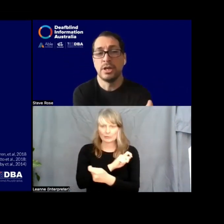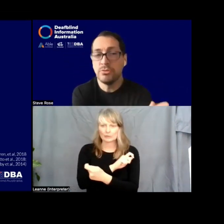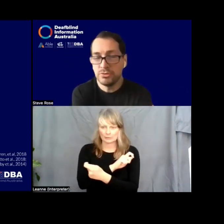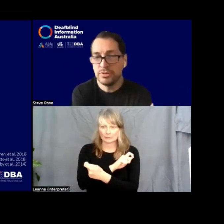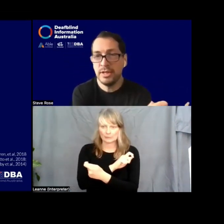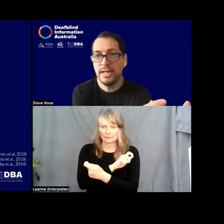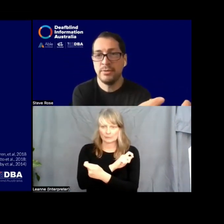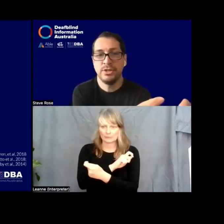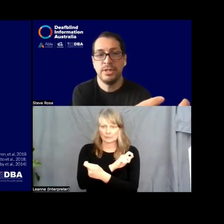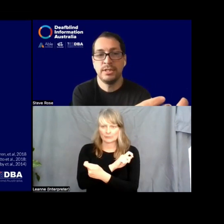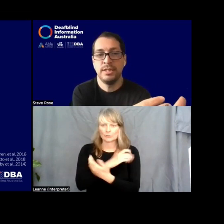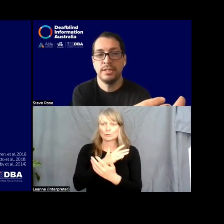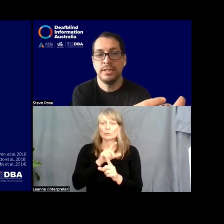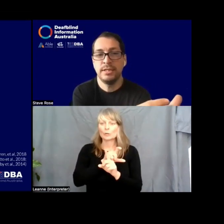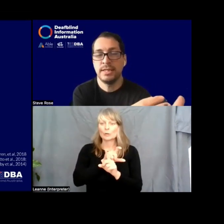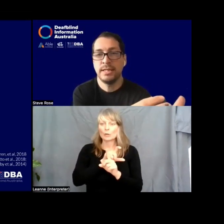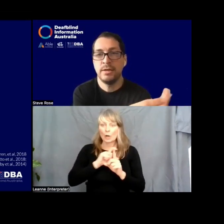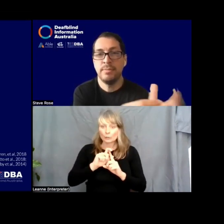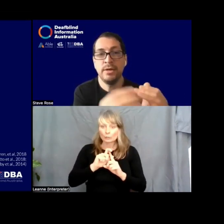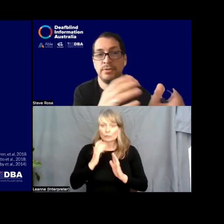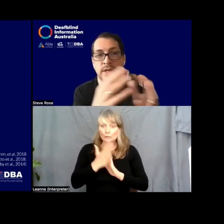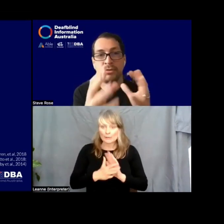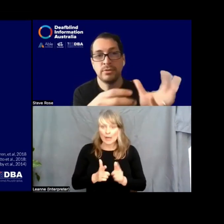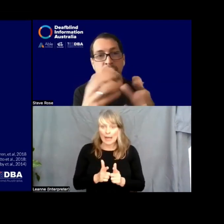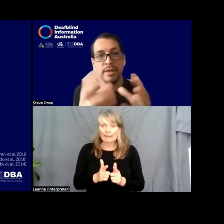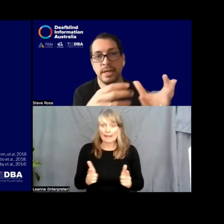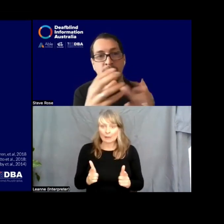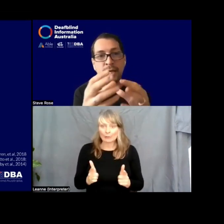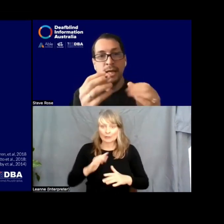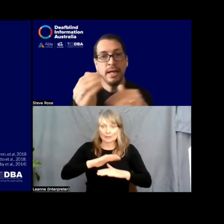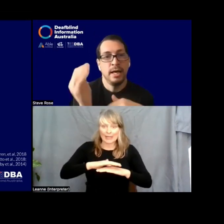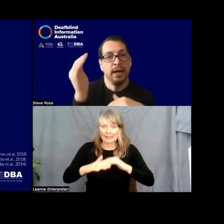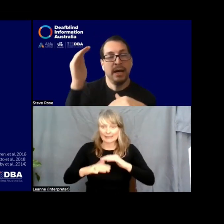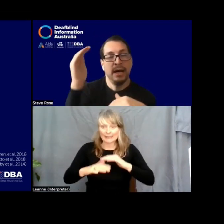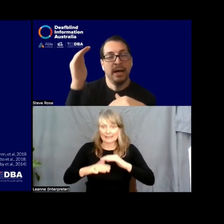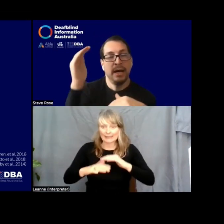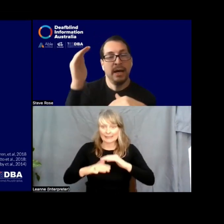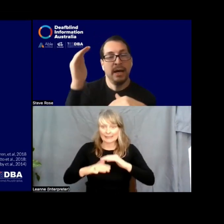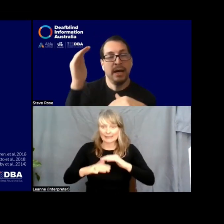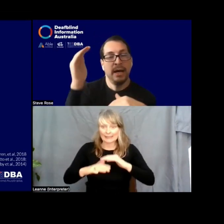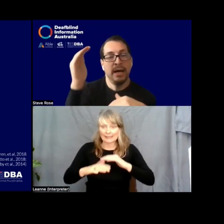to the cultural sign language in the tactile mode. So you are kind of thinking, their first language